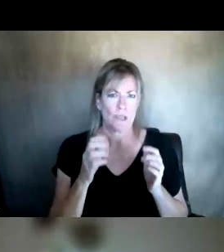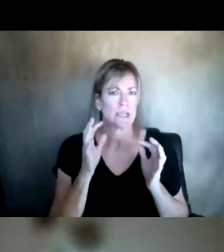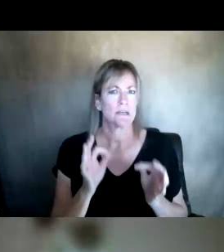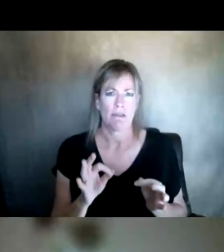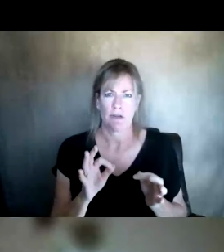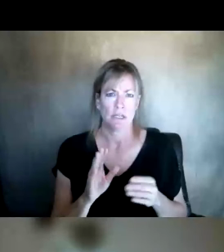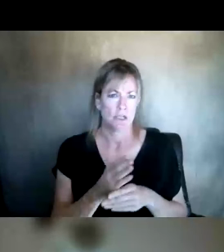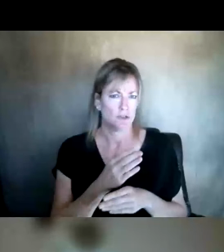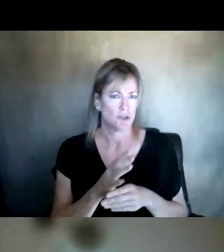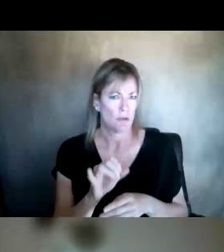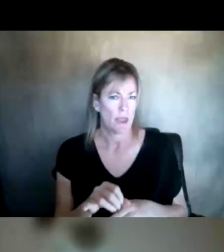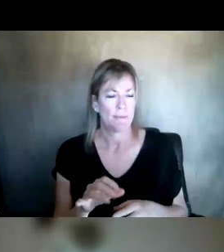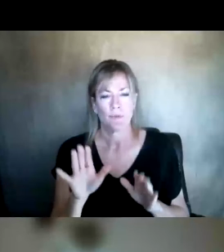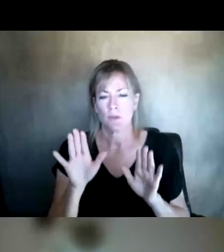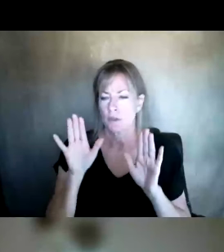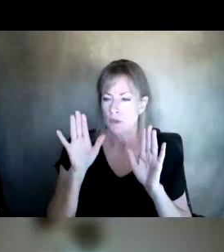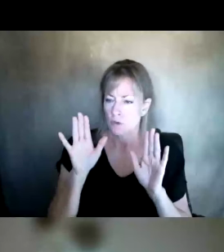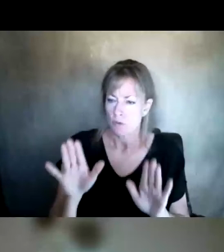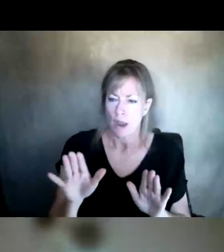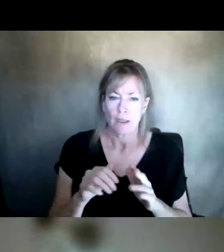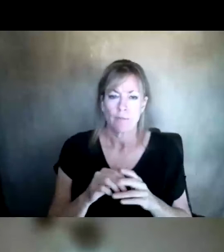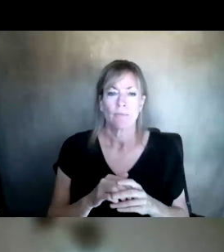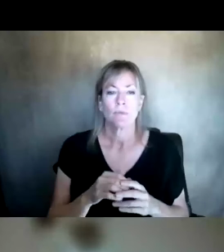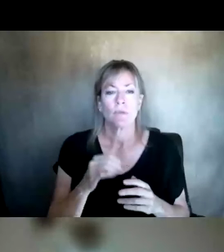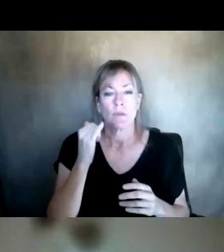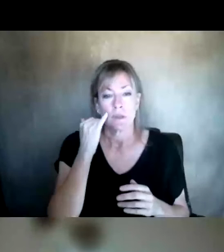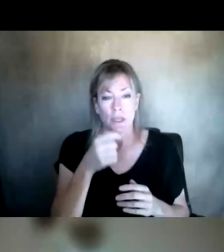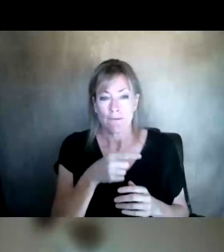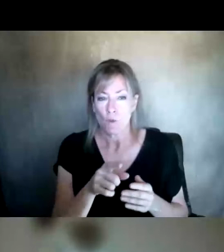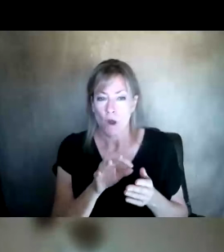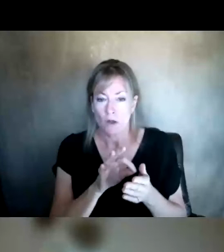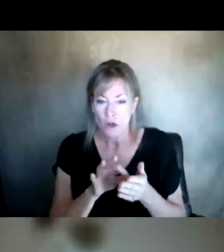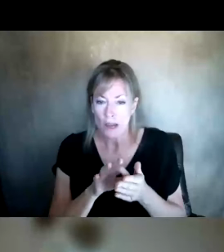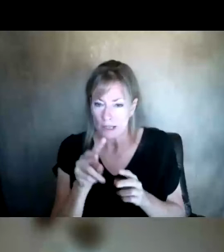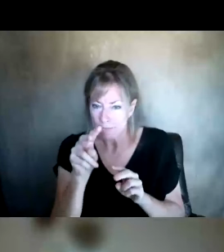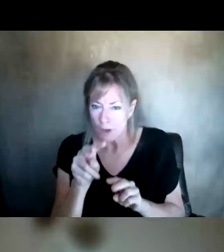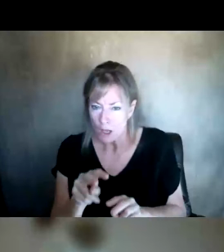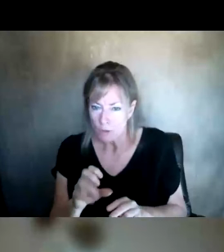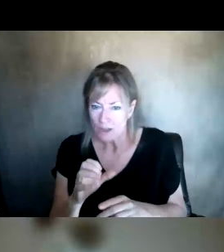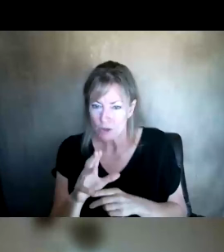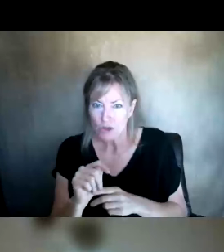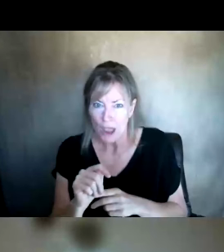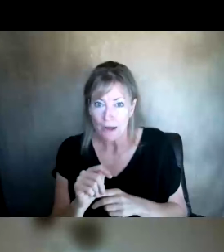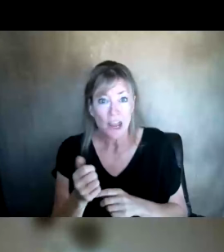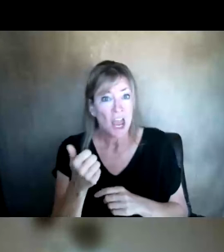: FOR THOSE OF YOU TRACKING THE CHAT, ANYONE WHO HAS BEEN IN A